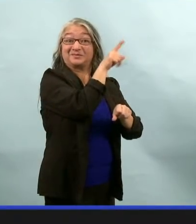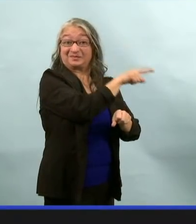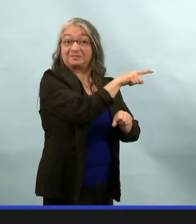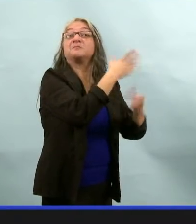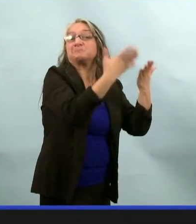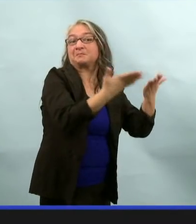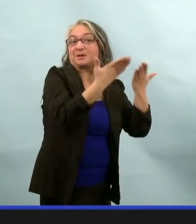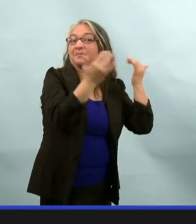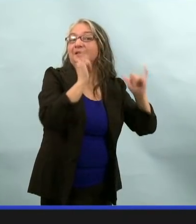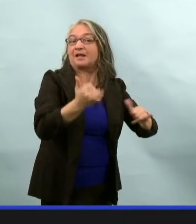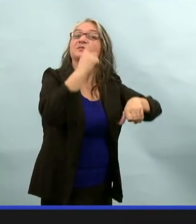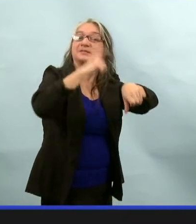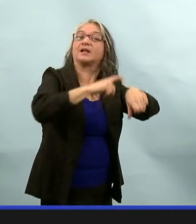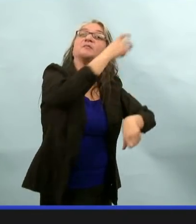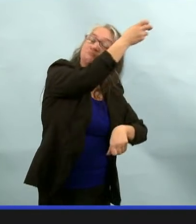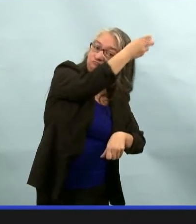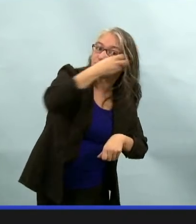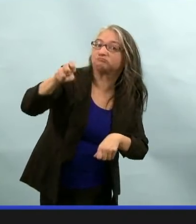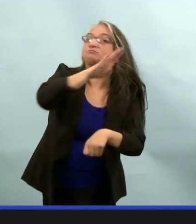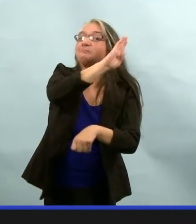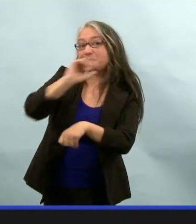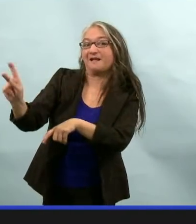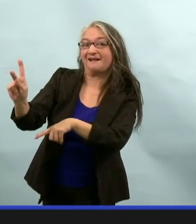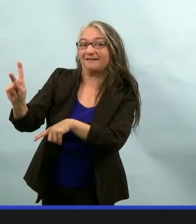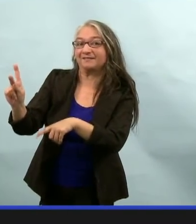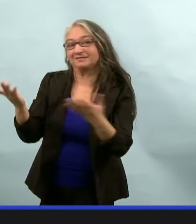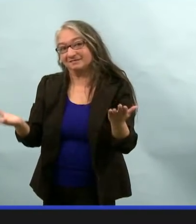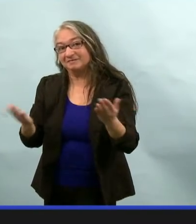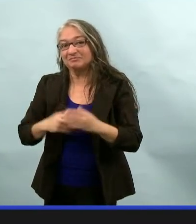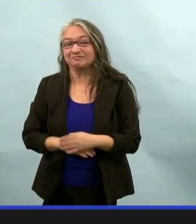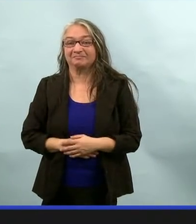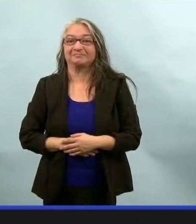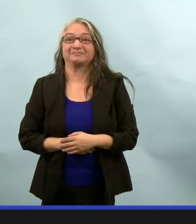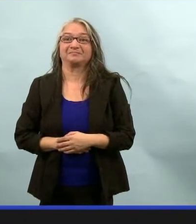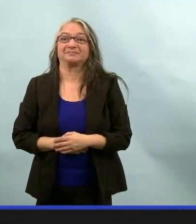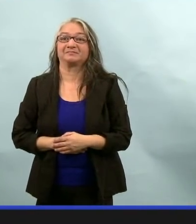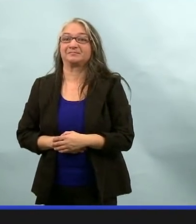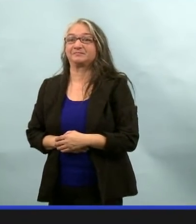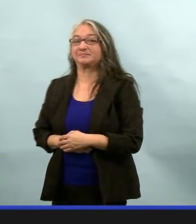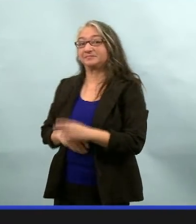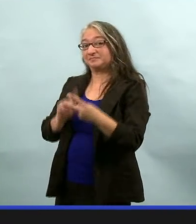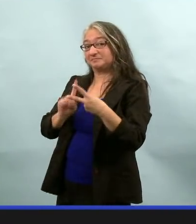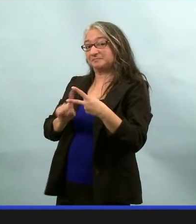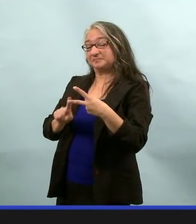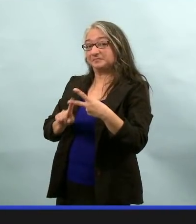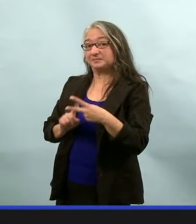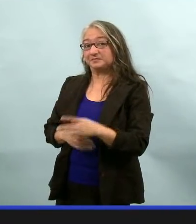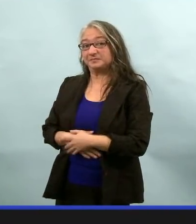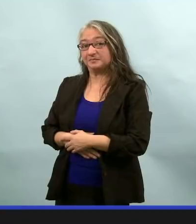and uh dr attwell given that the holiday season is coming up and you know you mentioned that the um